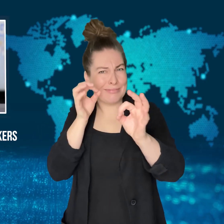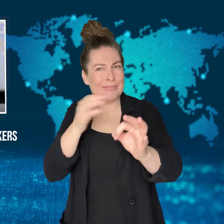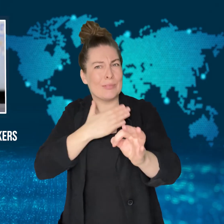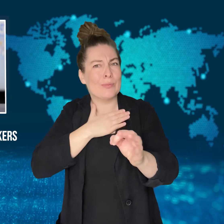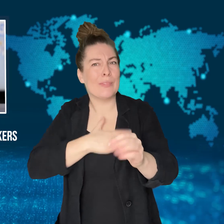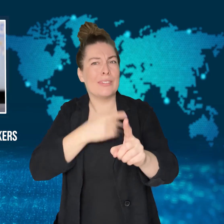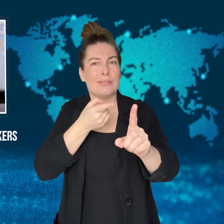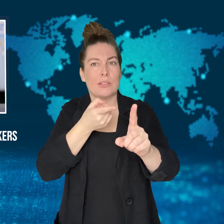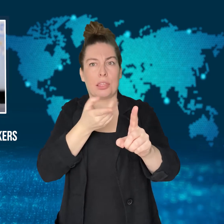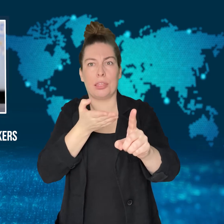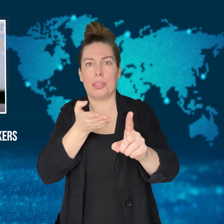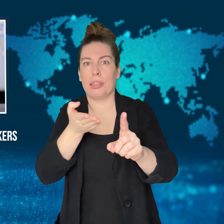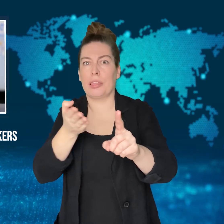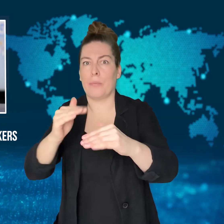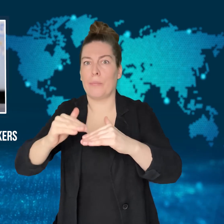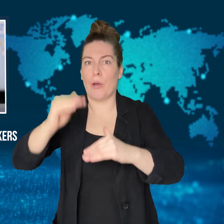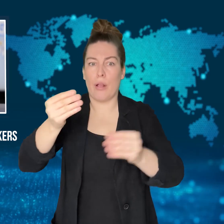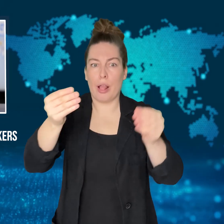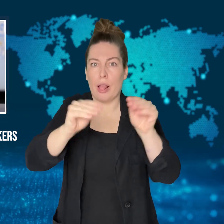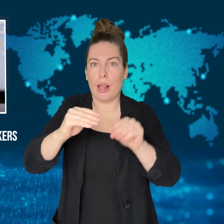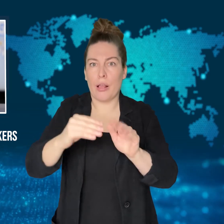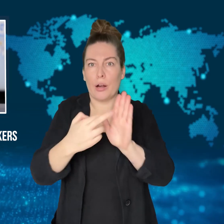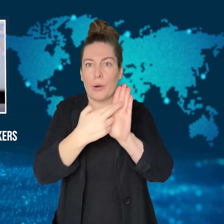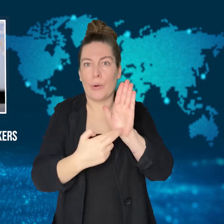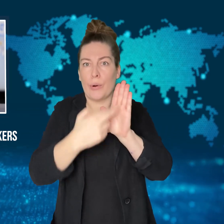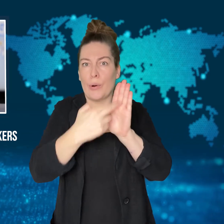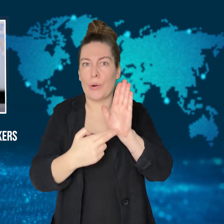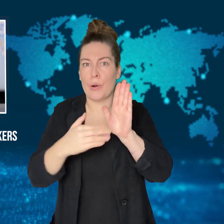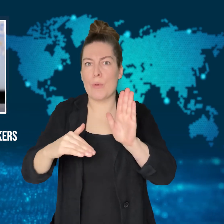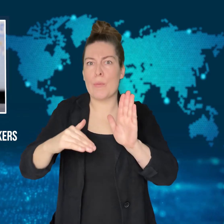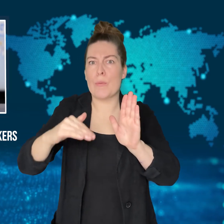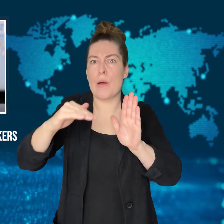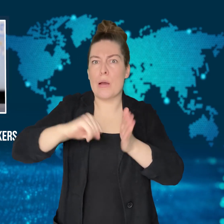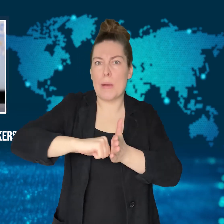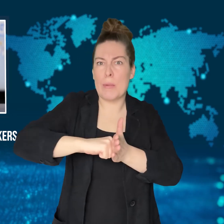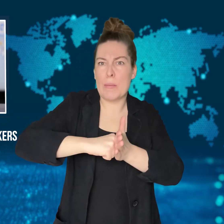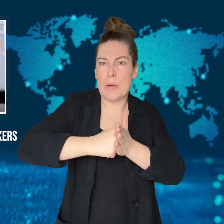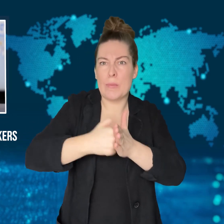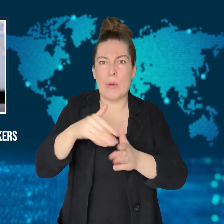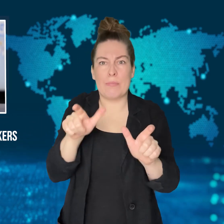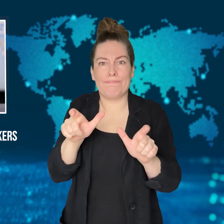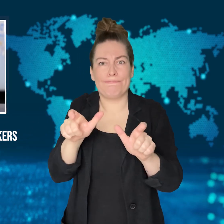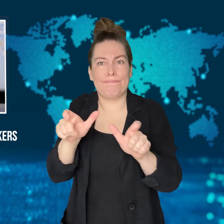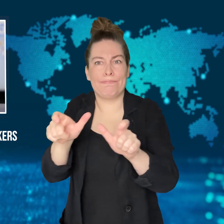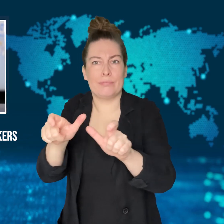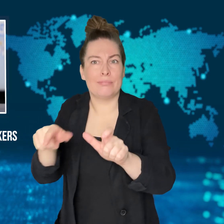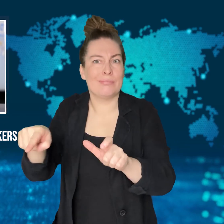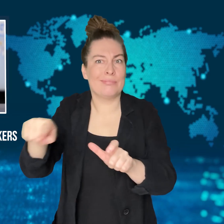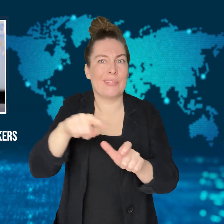too restrictive and that too many mistakes were made.